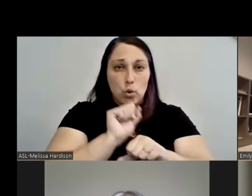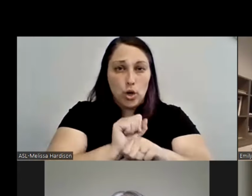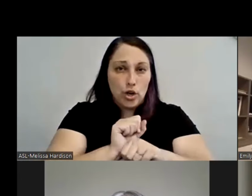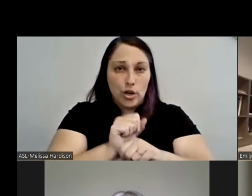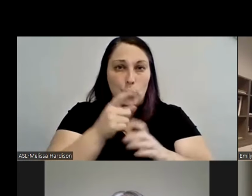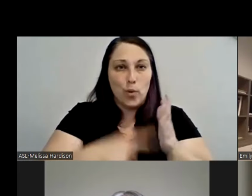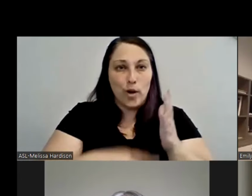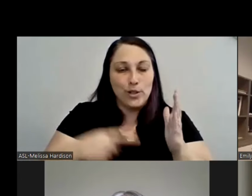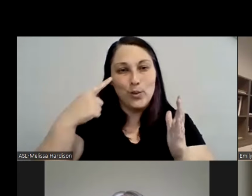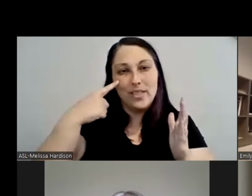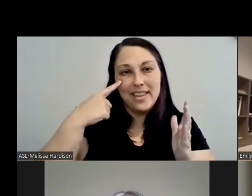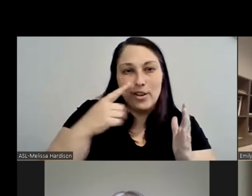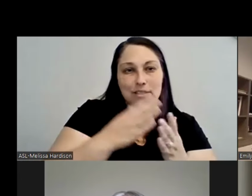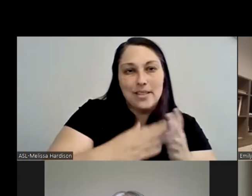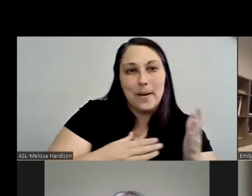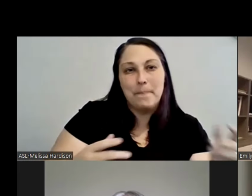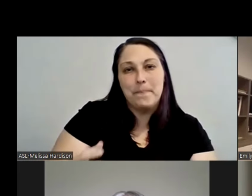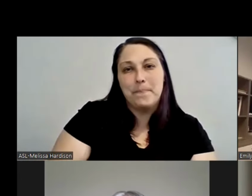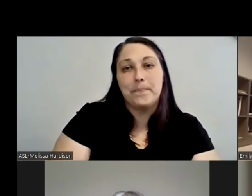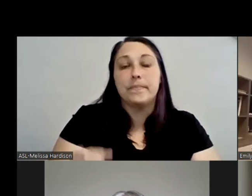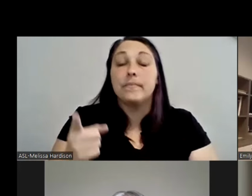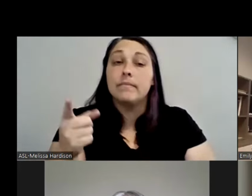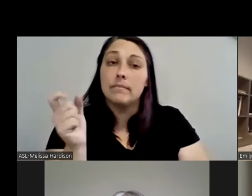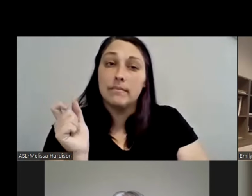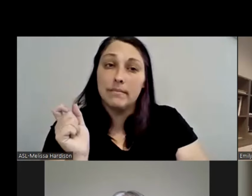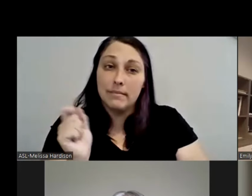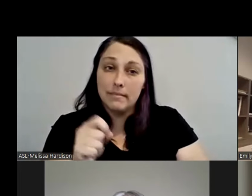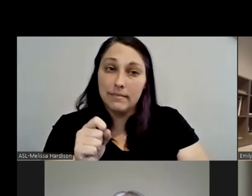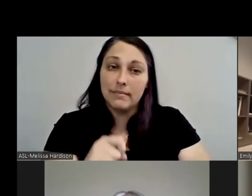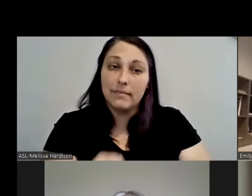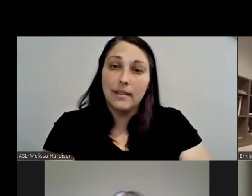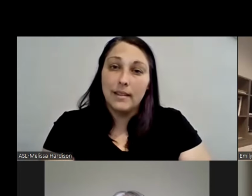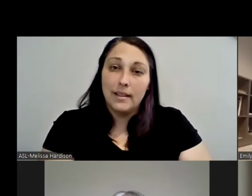He was very frail, I put in a hand-held shower, a gravel bar, a nonslip tile -- grab bar.